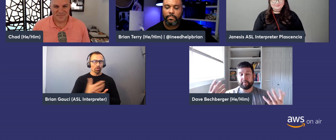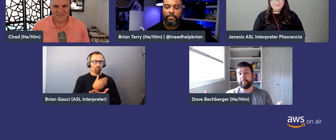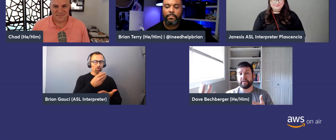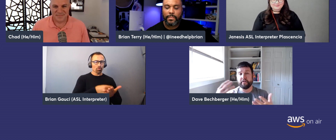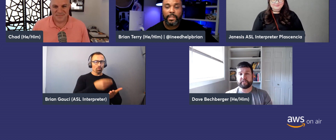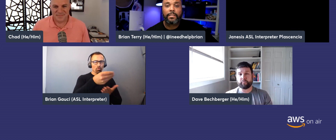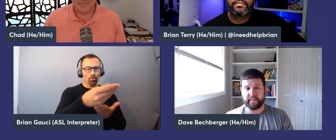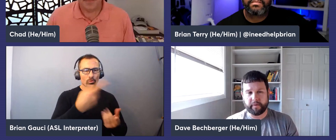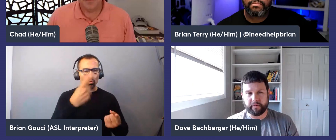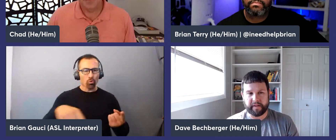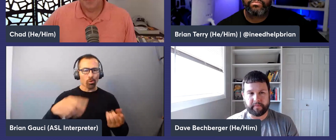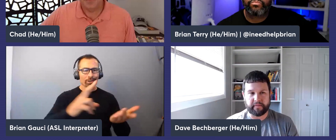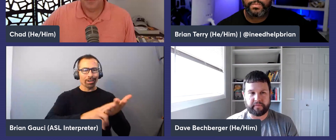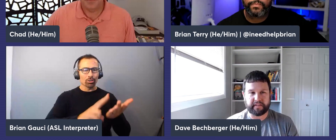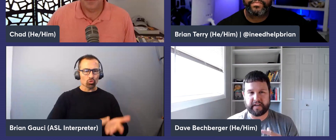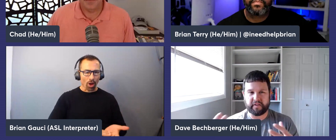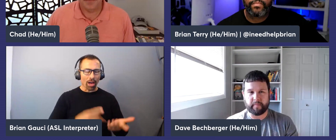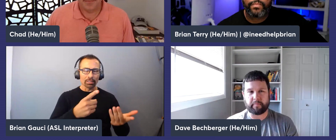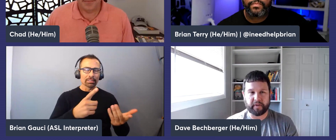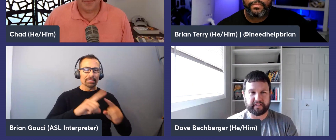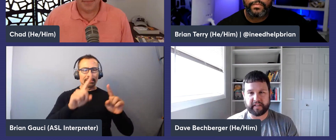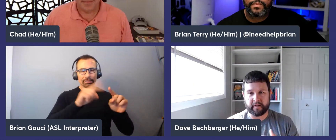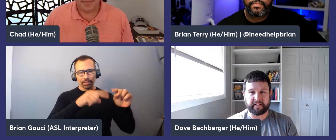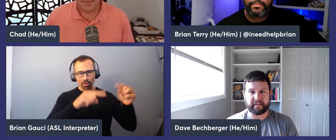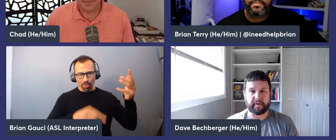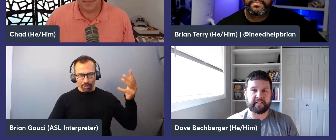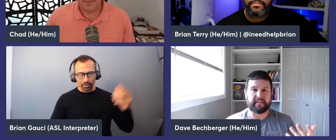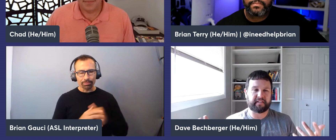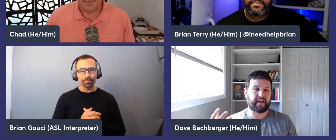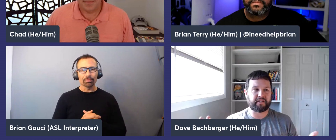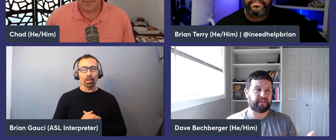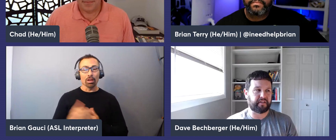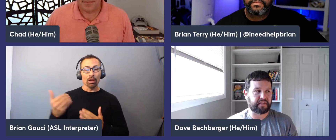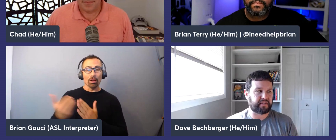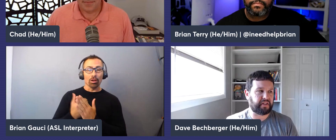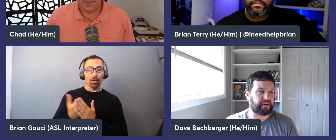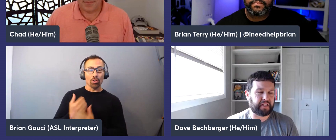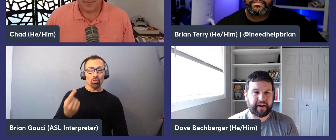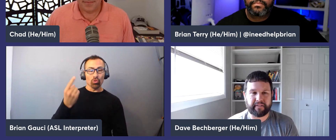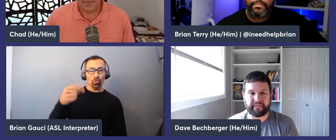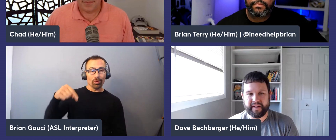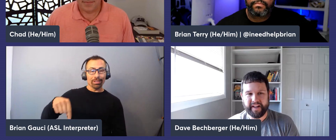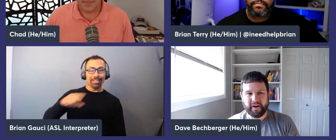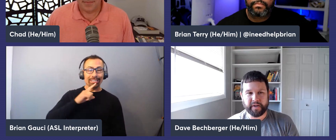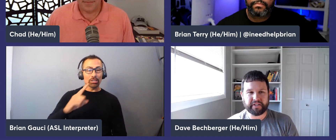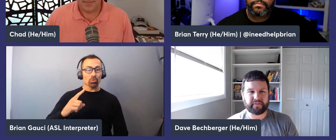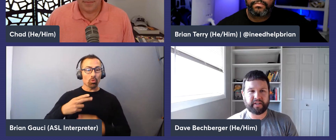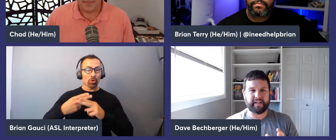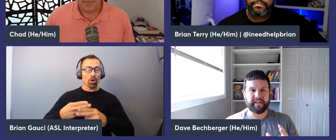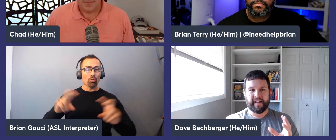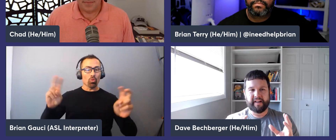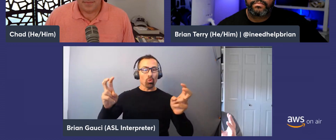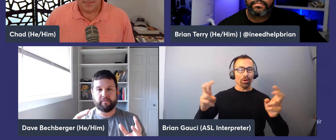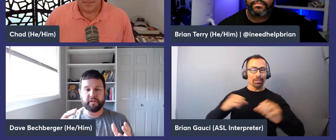And probably the newest one that's come up recently in the past couple months, is this construct of a security graph, which is really,